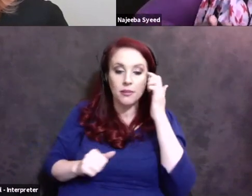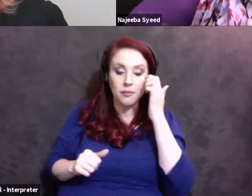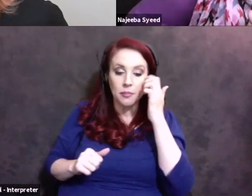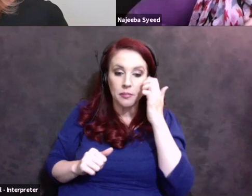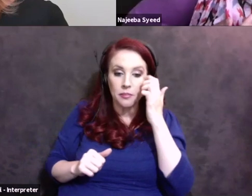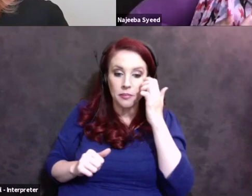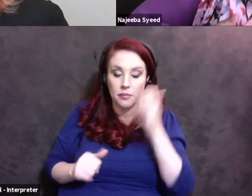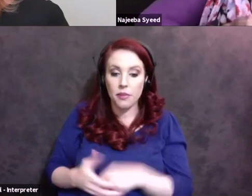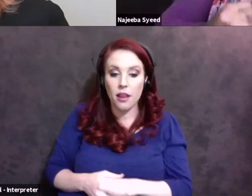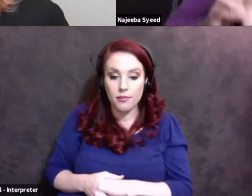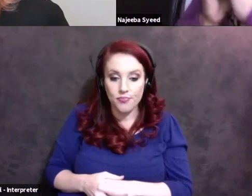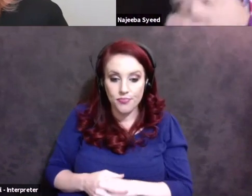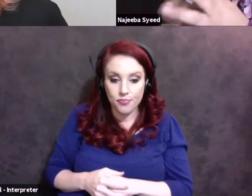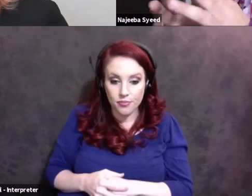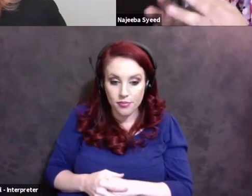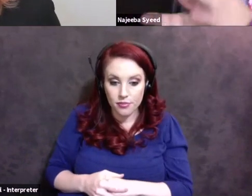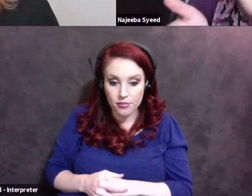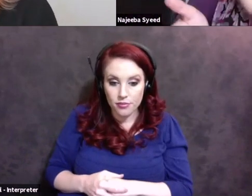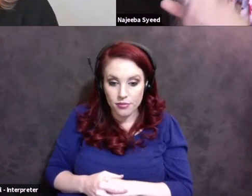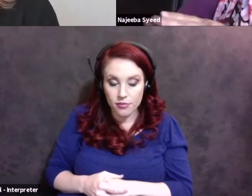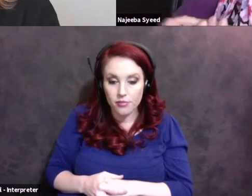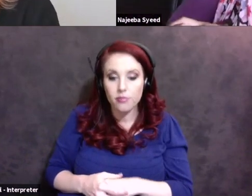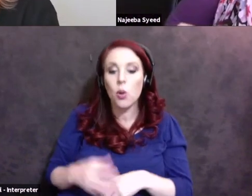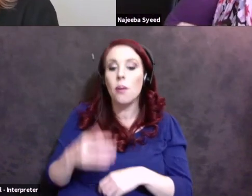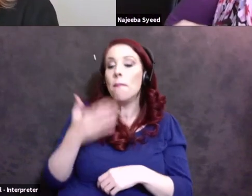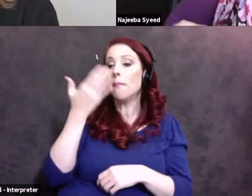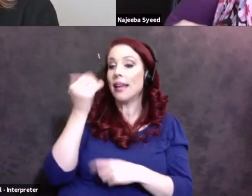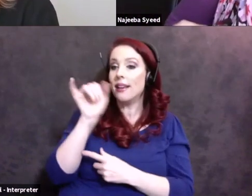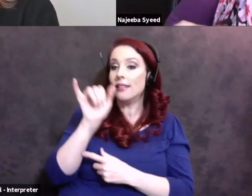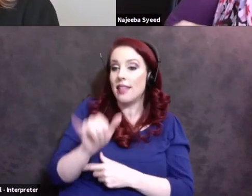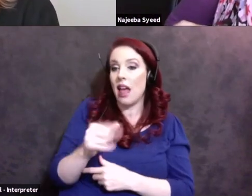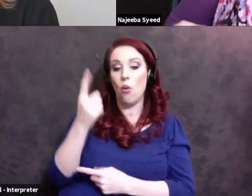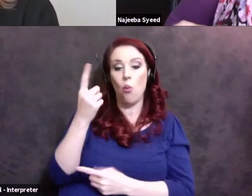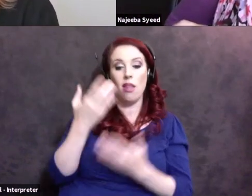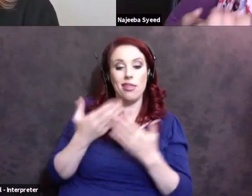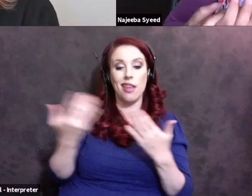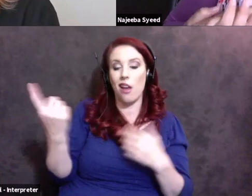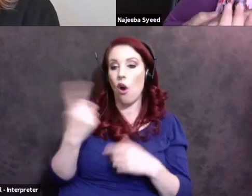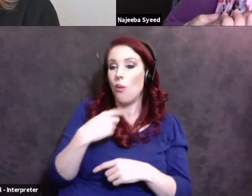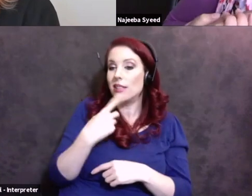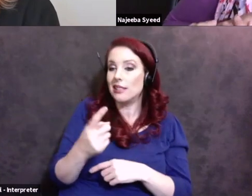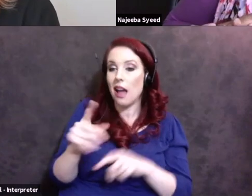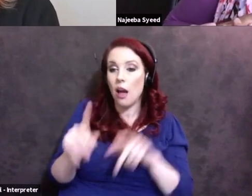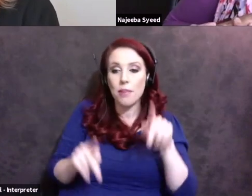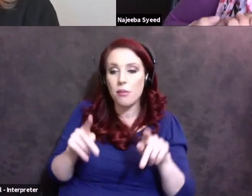So, because of that, one of the things I always tell people is it is much better to build